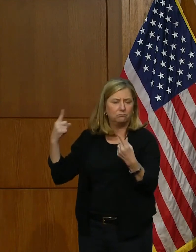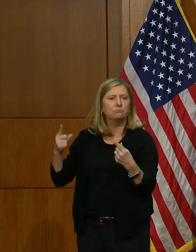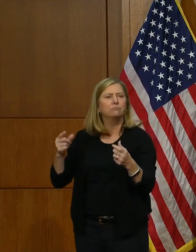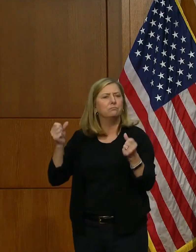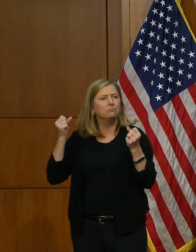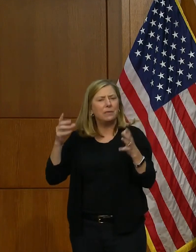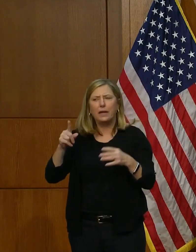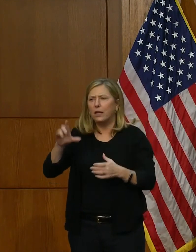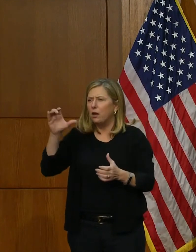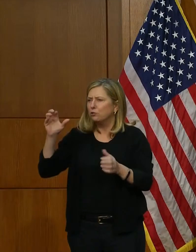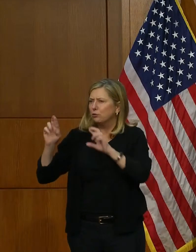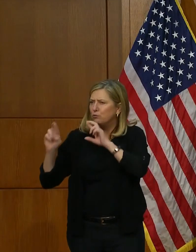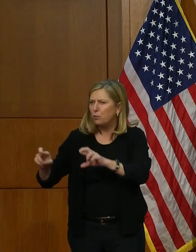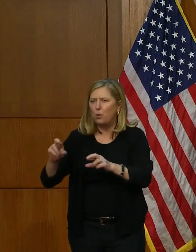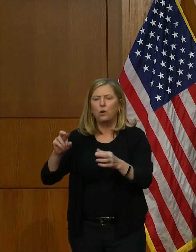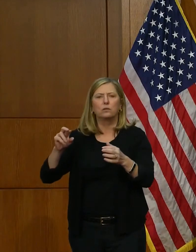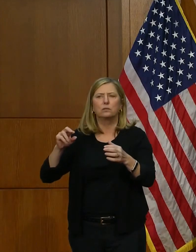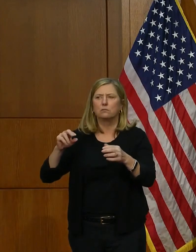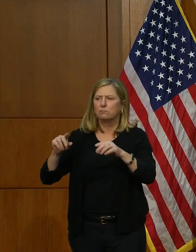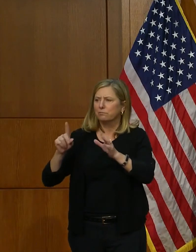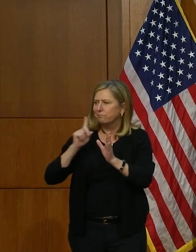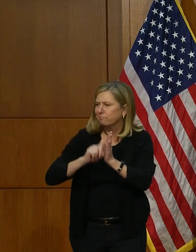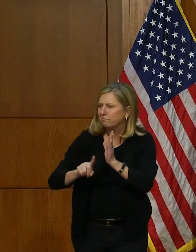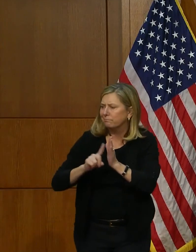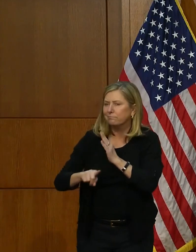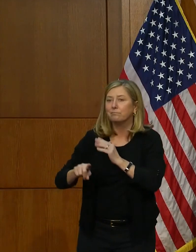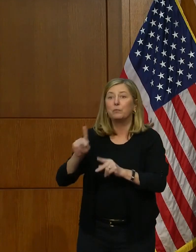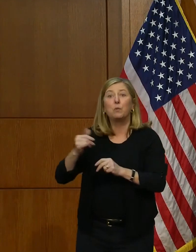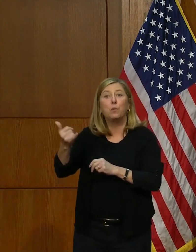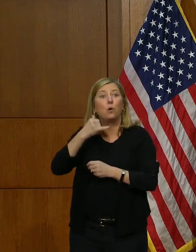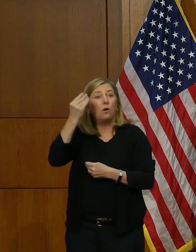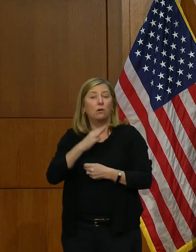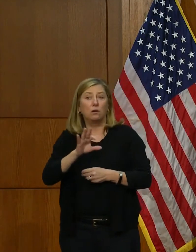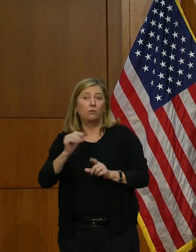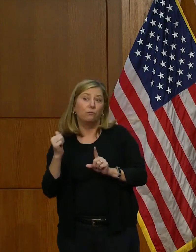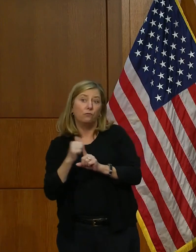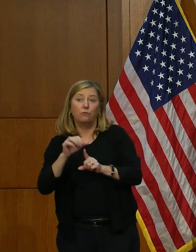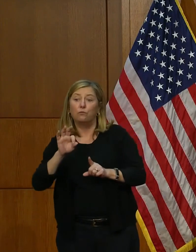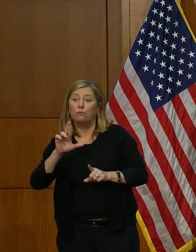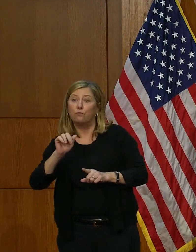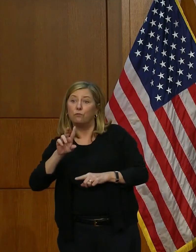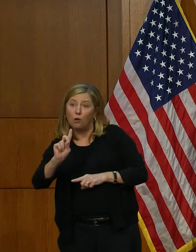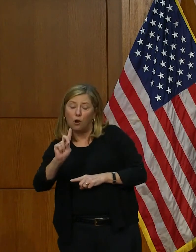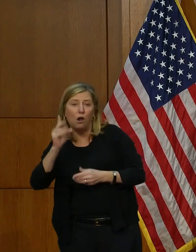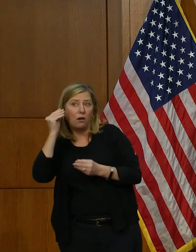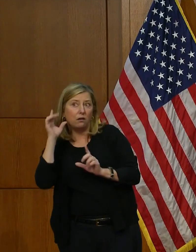OPERATING PROCEDURE. WE HAVE HAD HUNDREDS. REPORTS AND